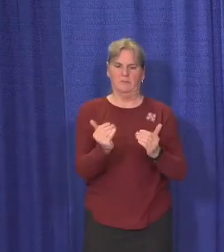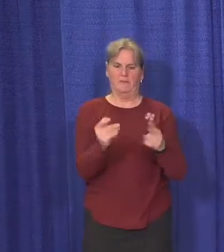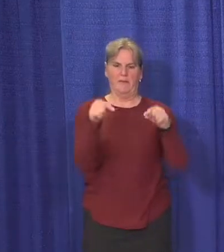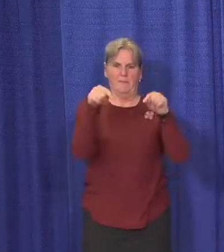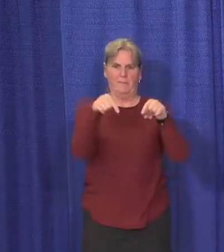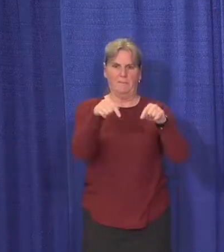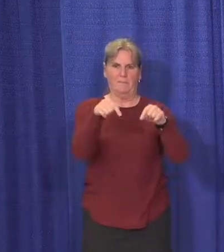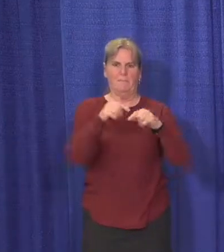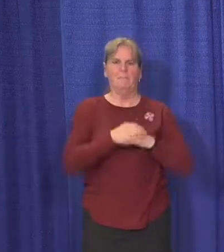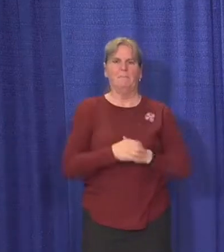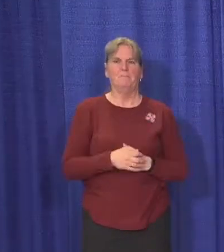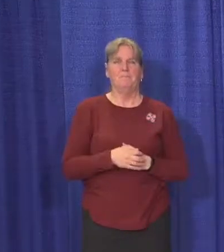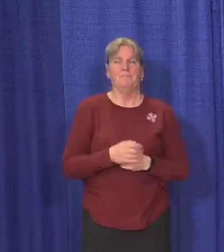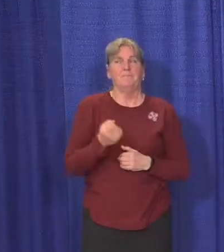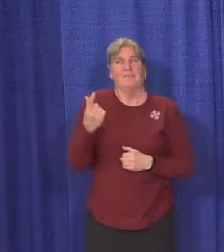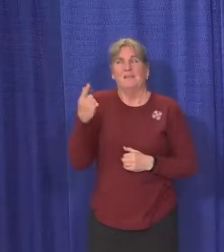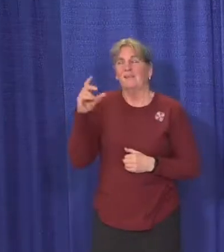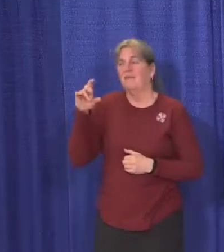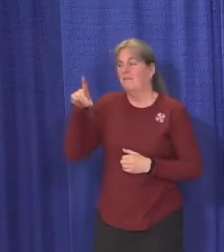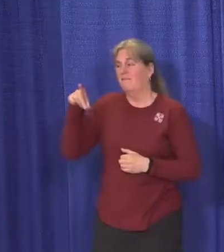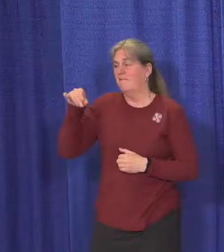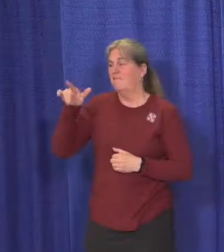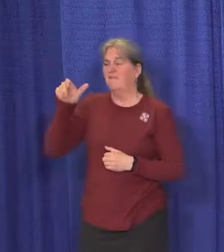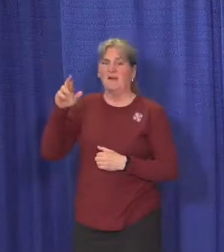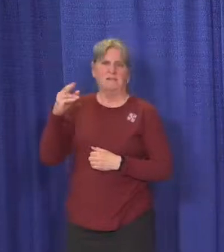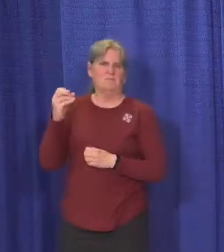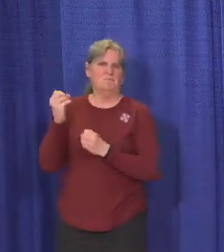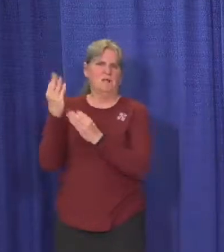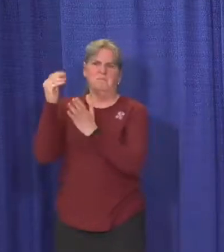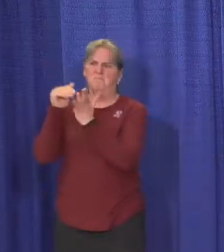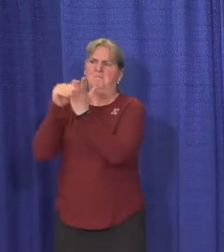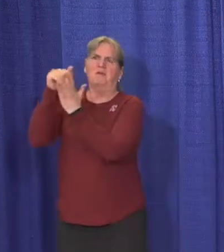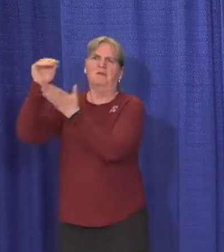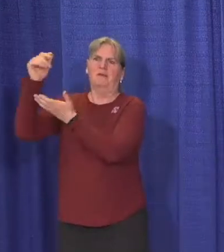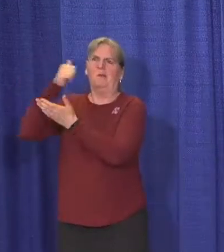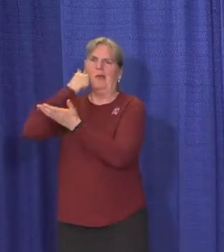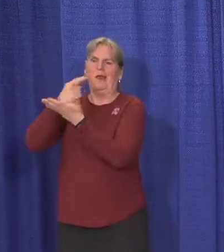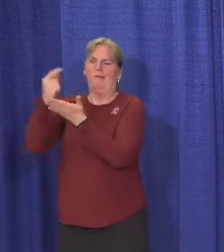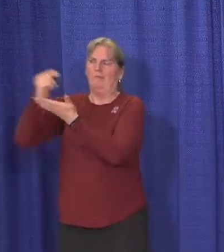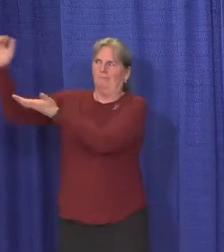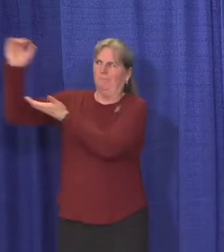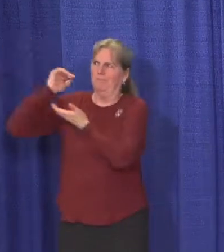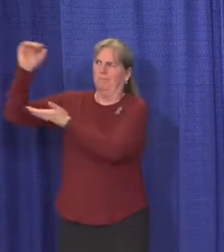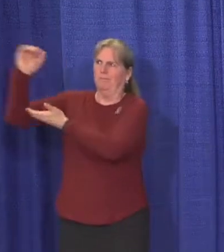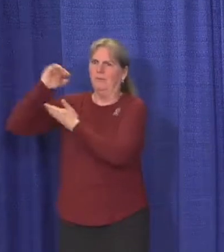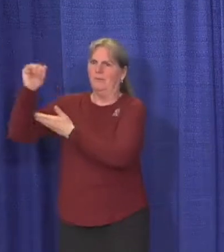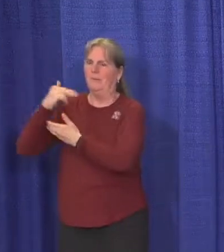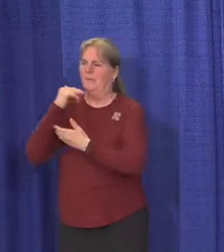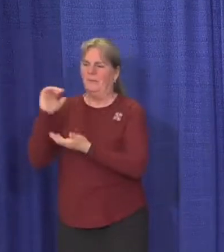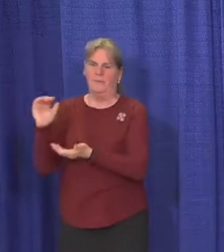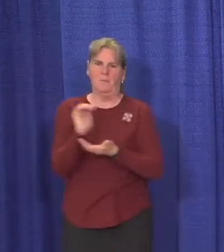small amount compared to the numbers of doses that are in the millions.